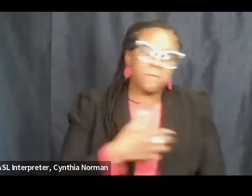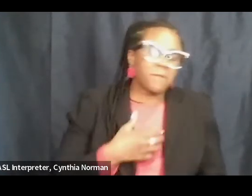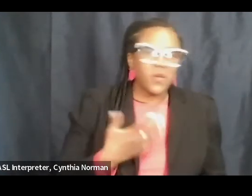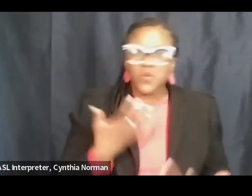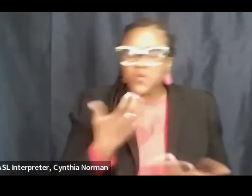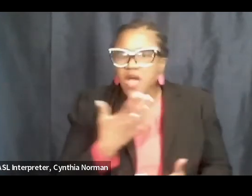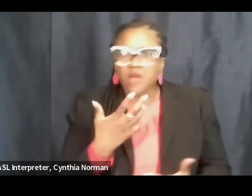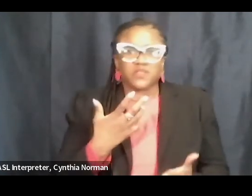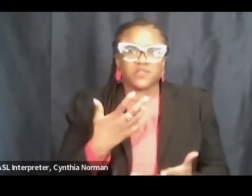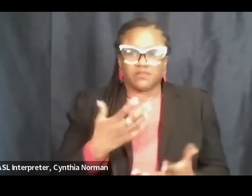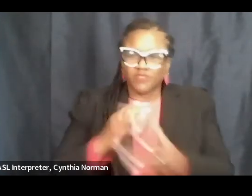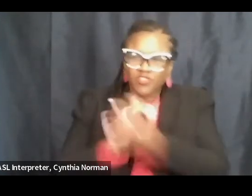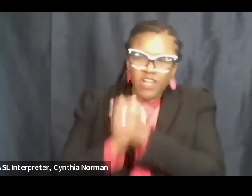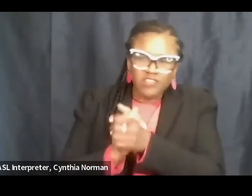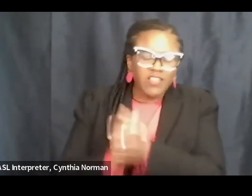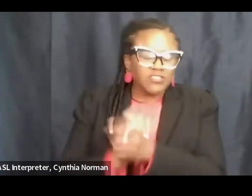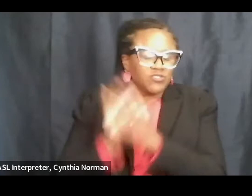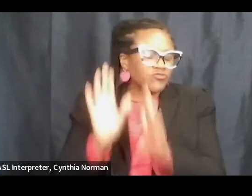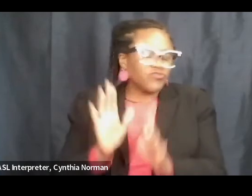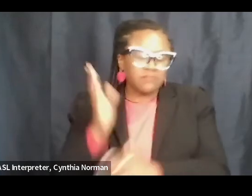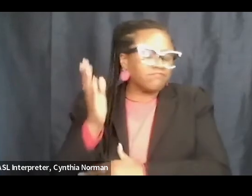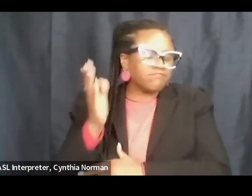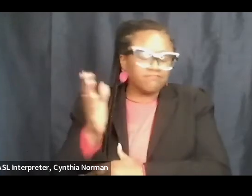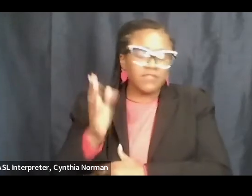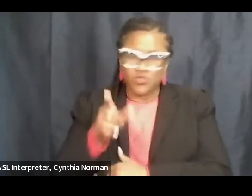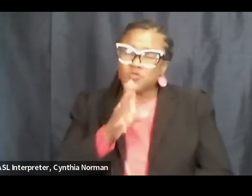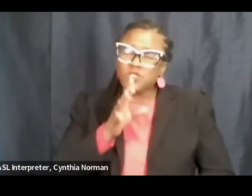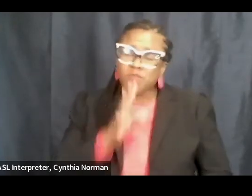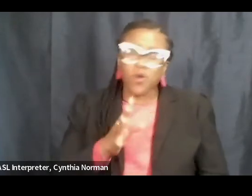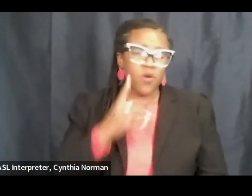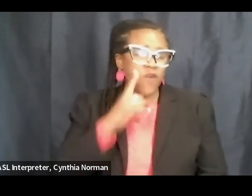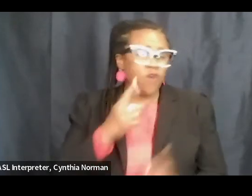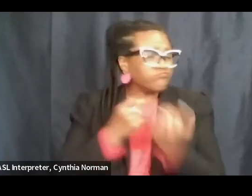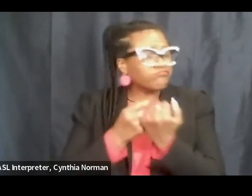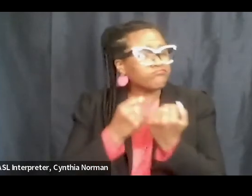congratulations on great remarks. You spoke for many people. I wanted to say, just say good afternoon.